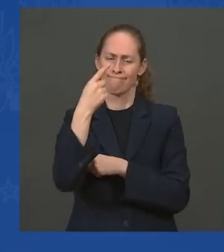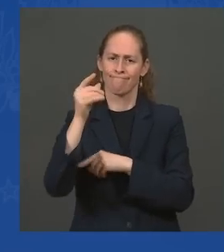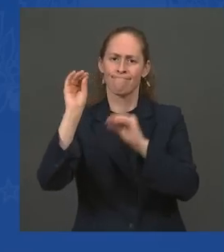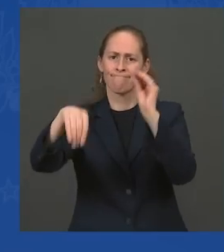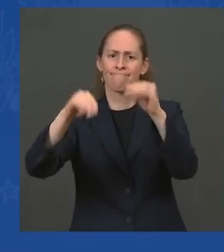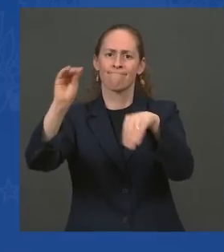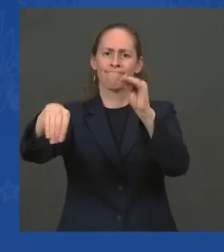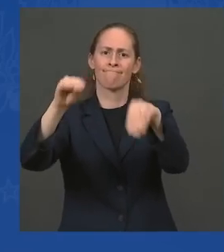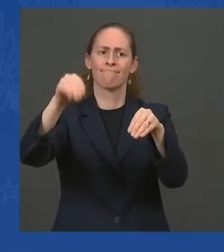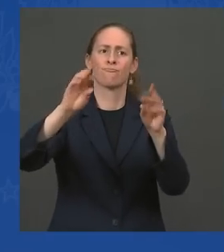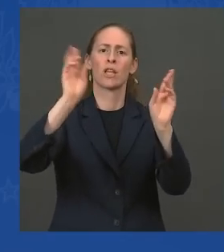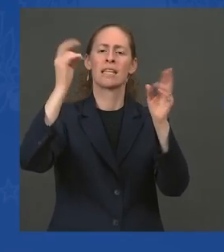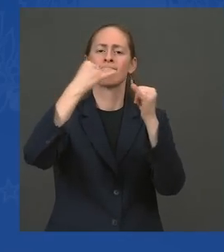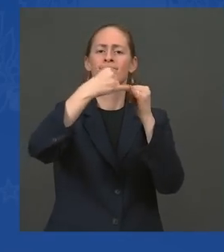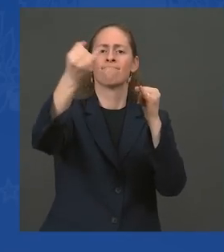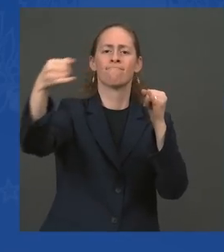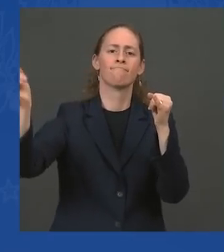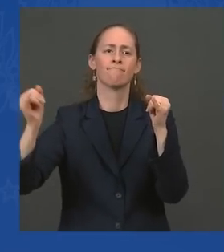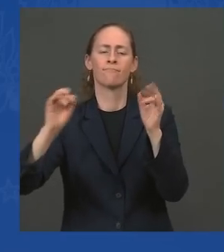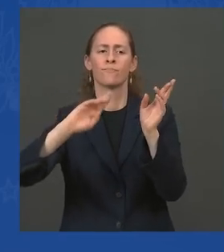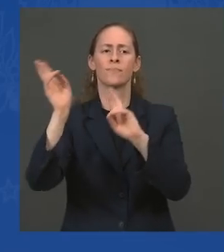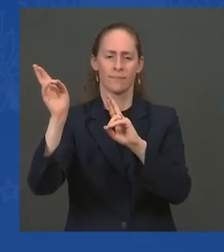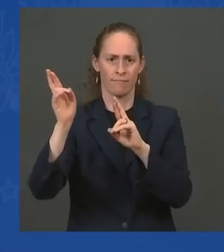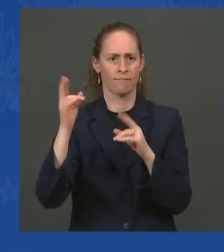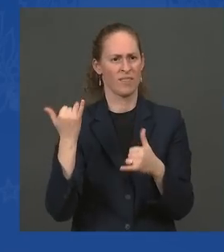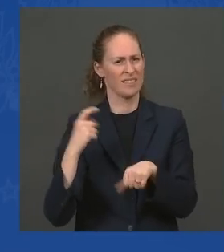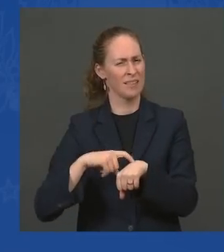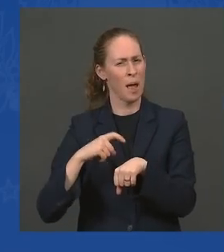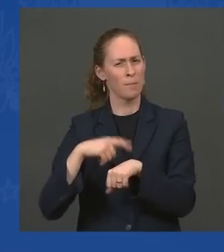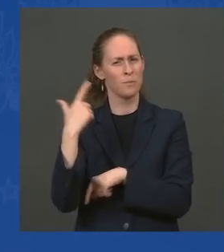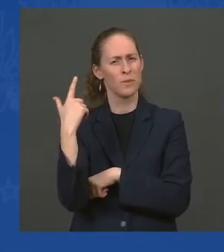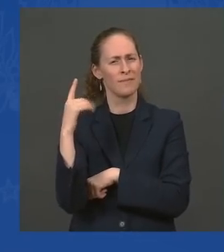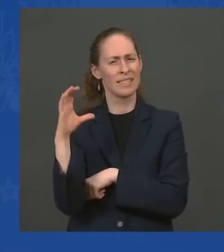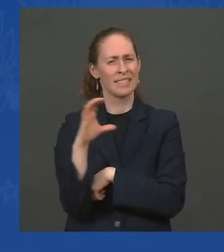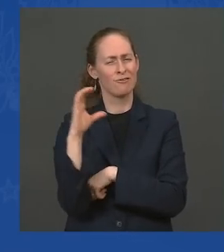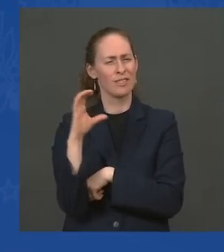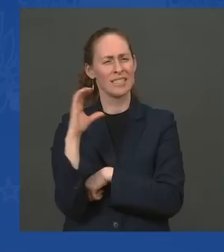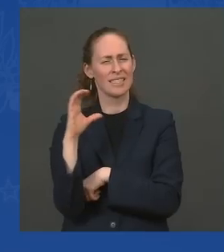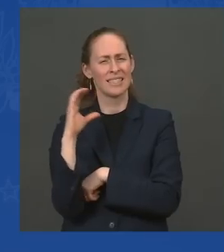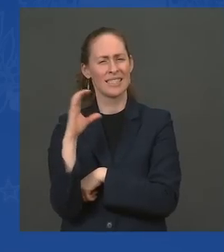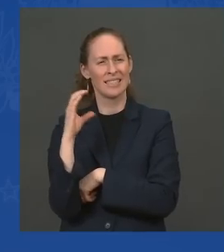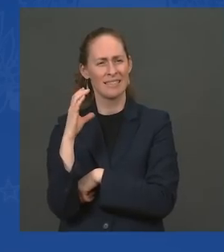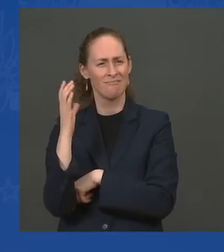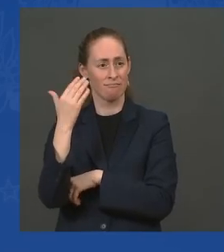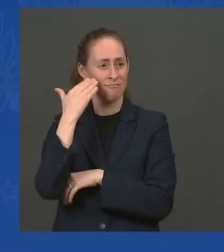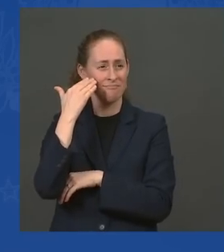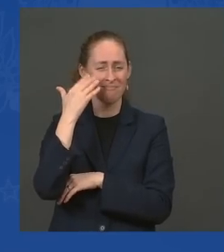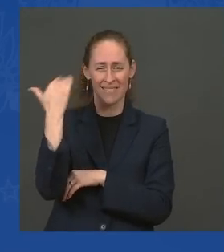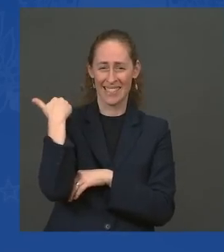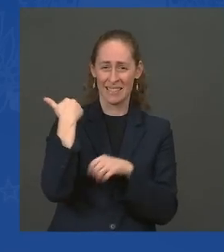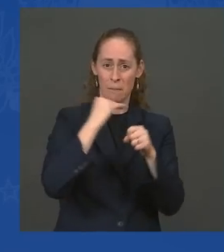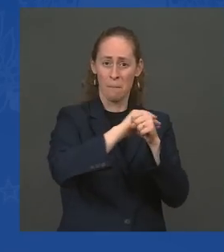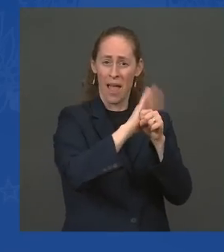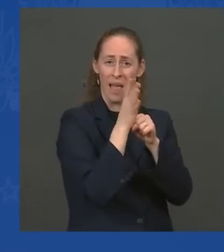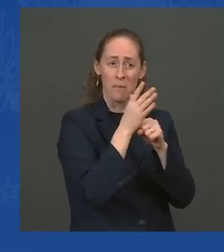And in the 21st century in America, no parent should have to do what a lot of you did -- and they did in my state and all over America --